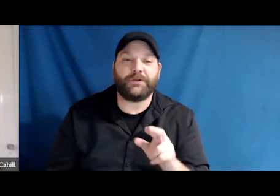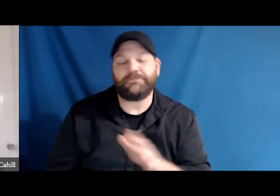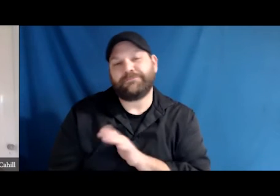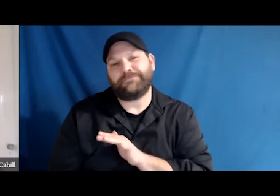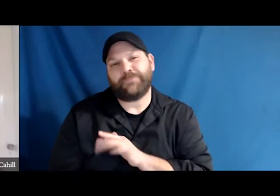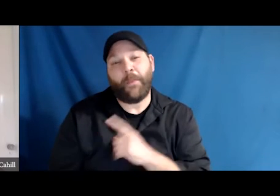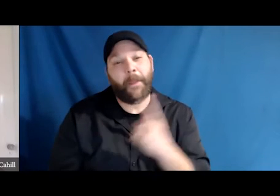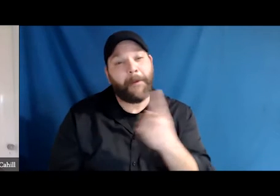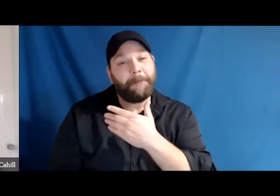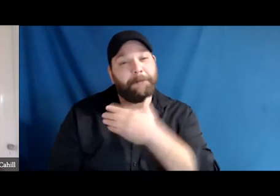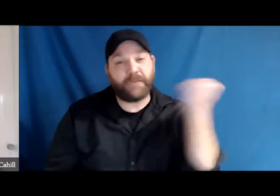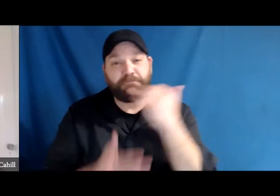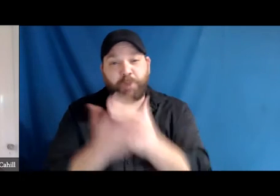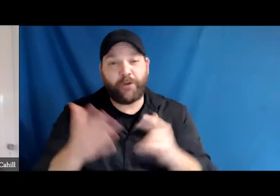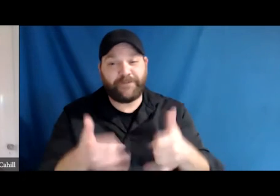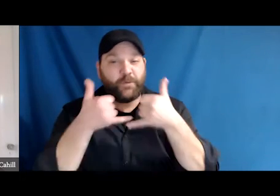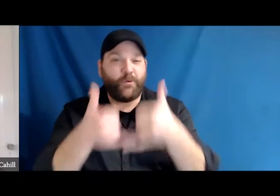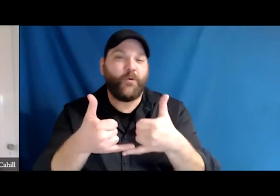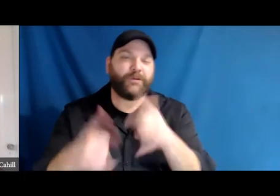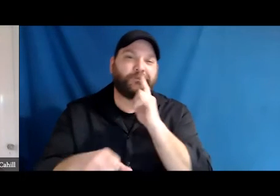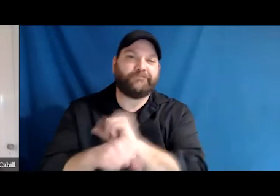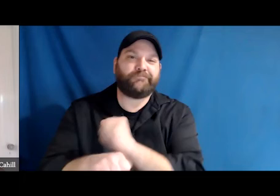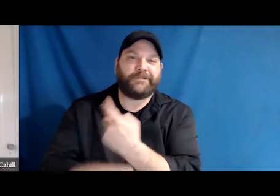because I really do feel like we are a true team.